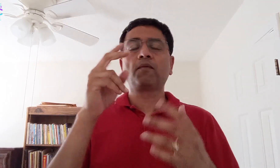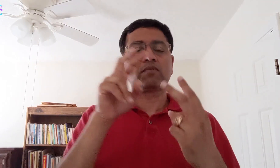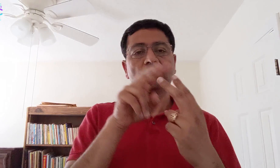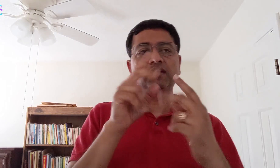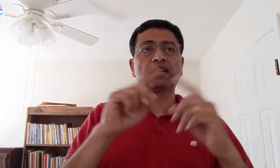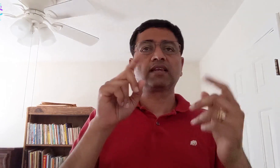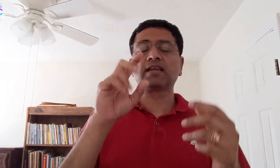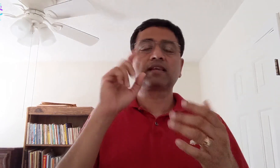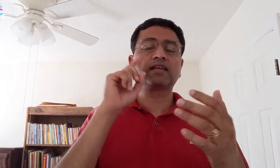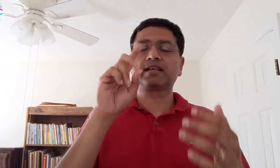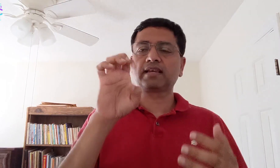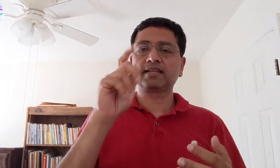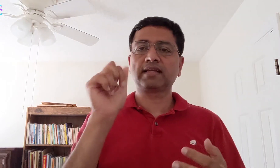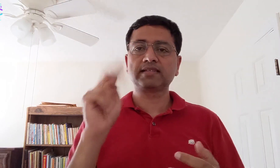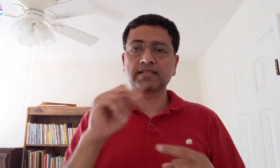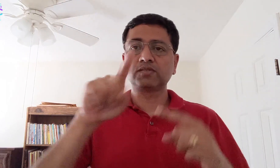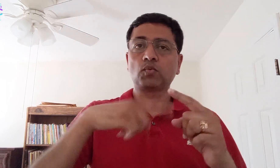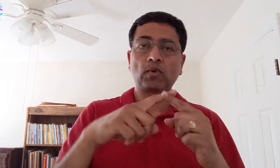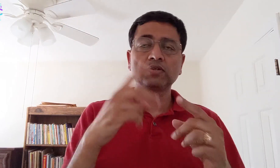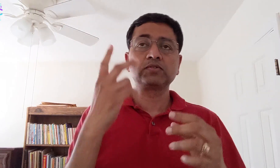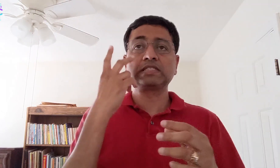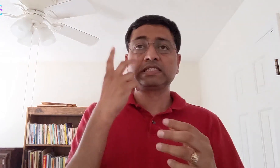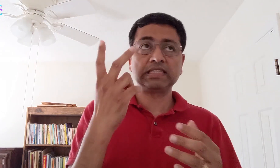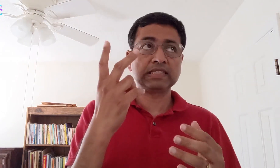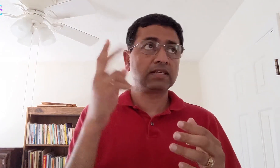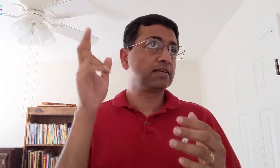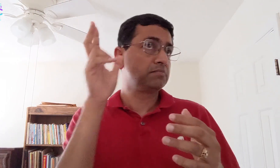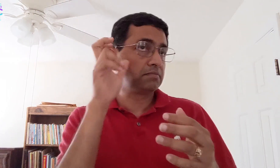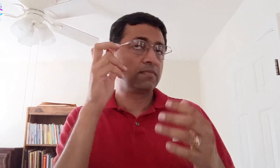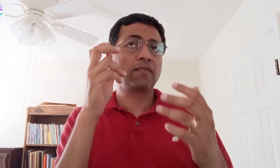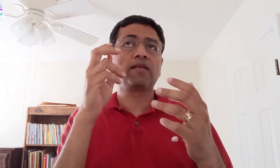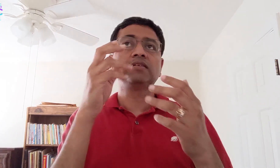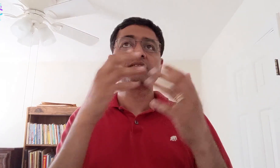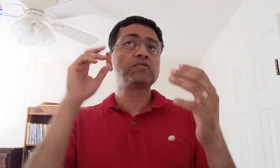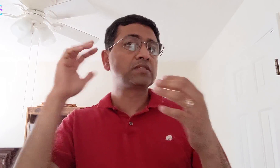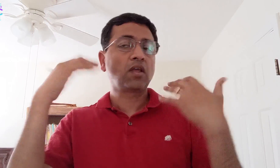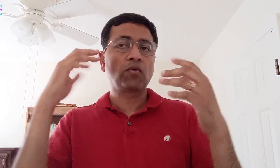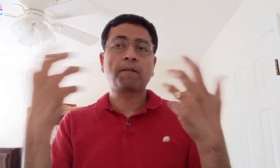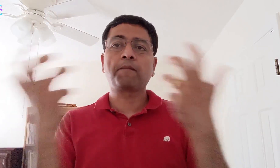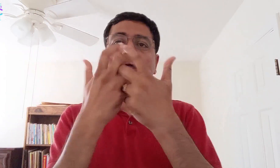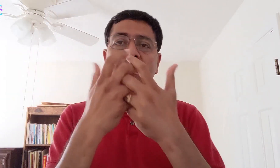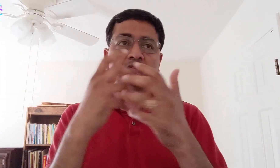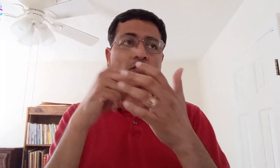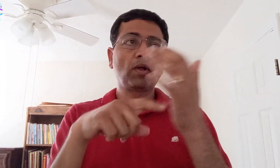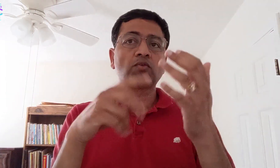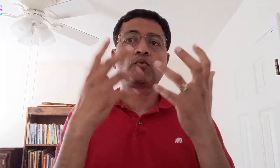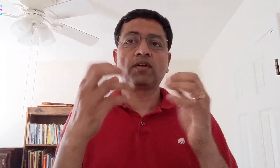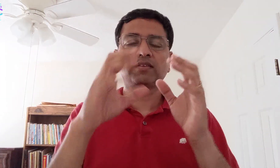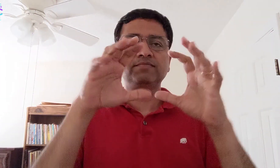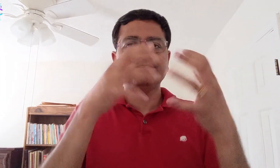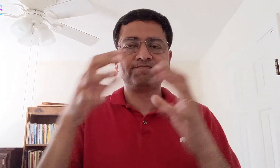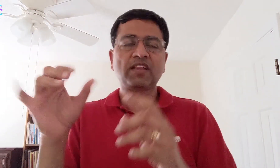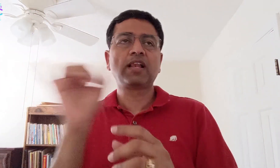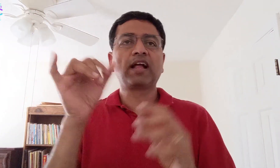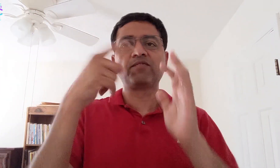With speech detection when it detects sound, it categorizes sounds with predetermined labels.